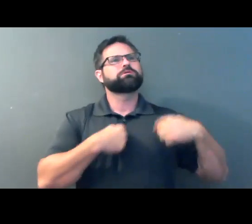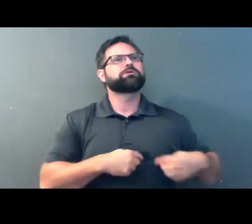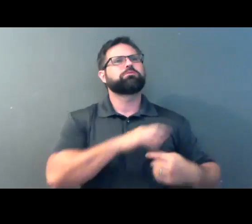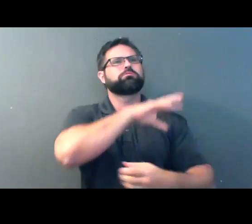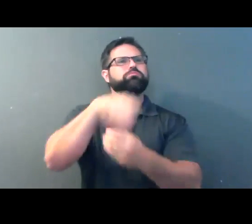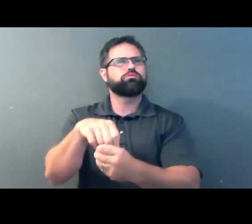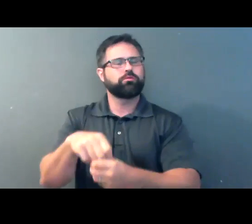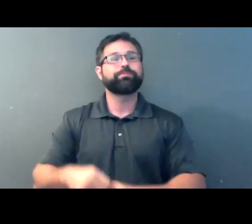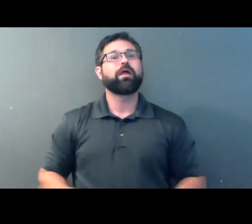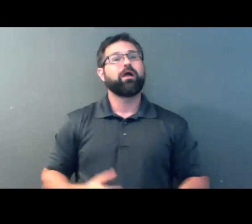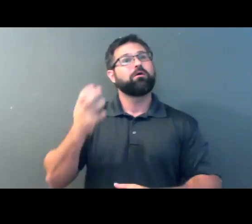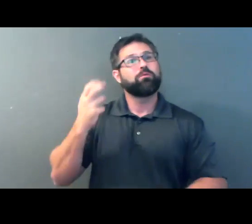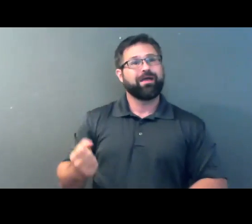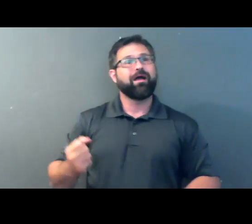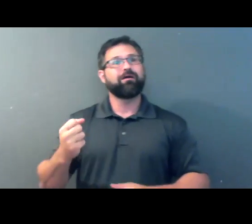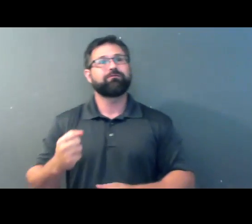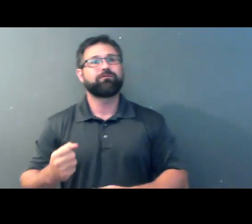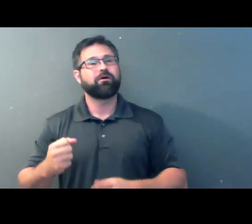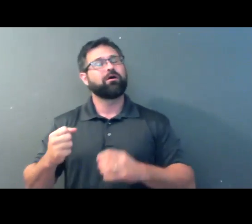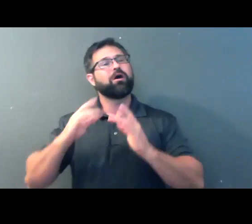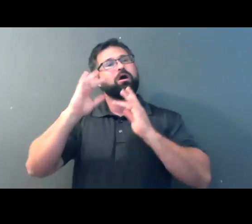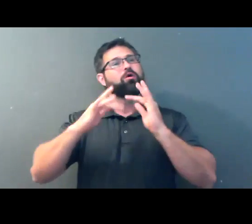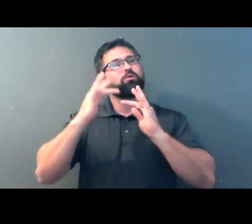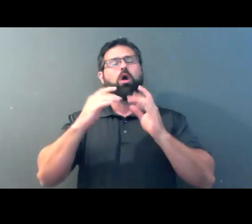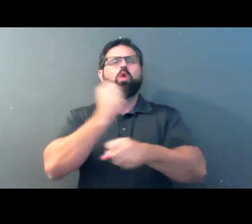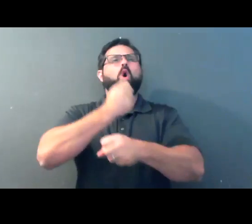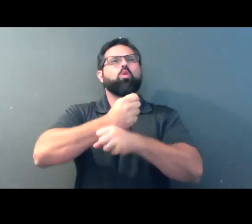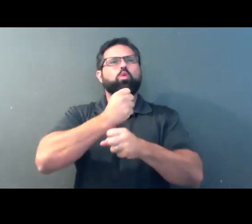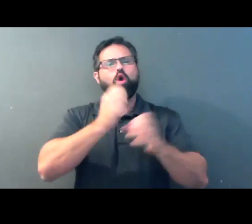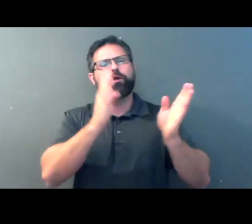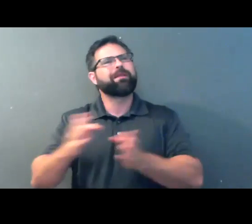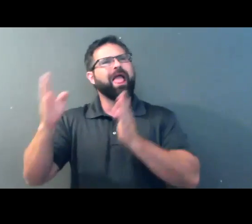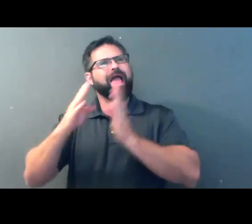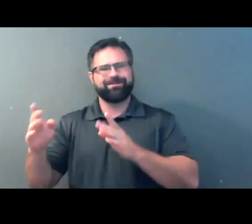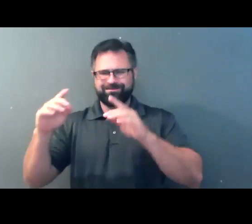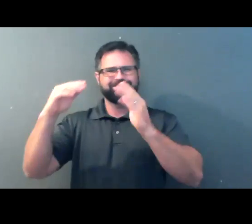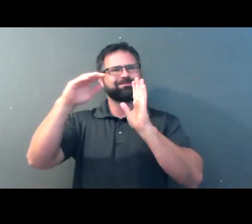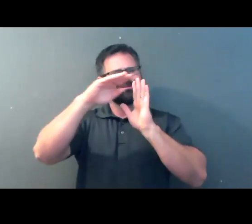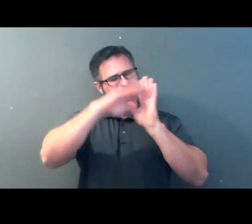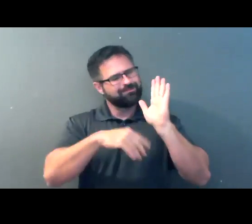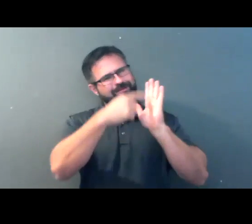our um our work at those two different levels so i'll probably stop there as